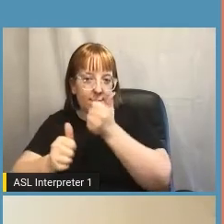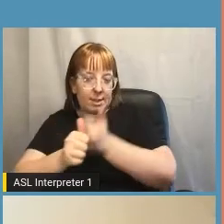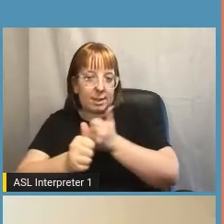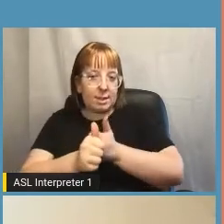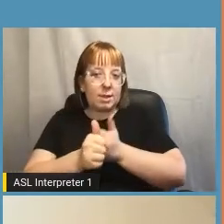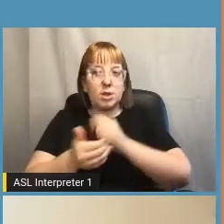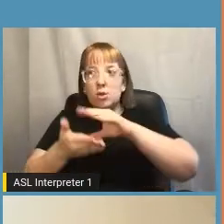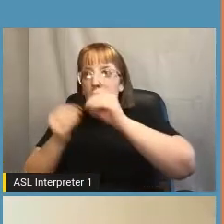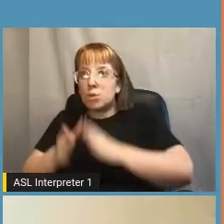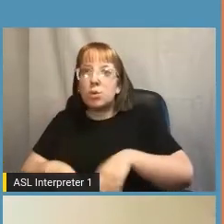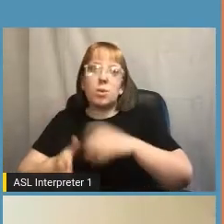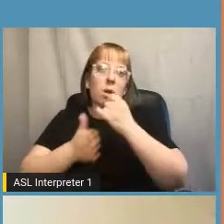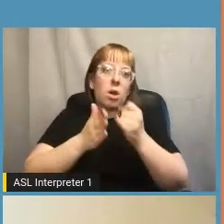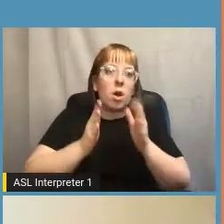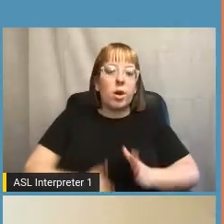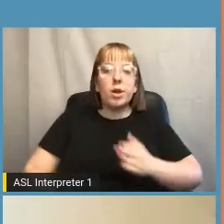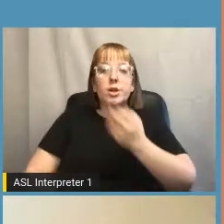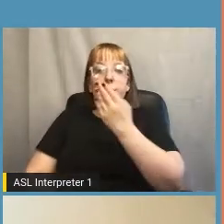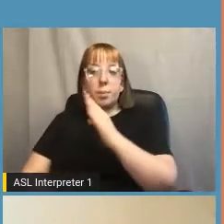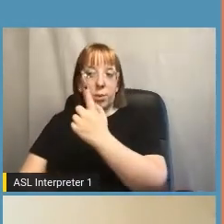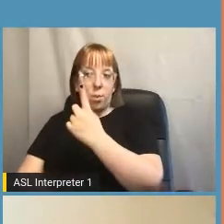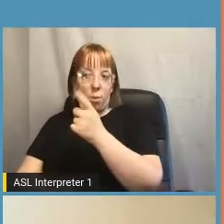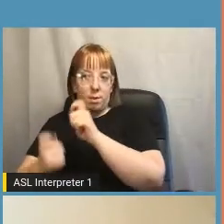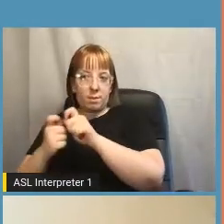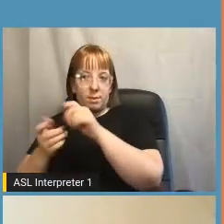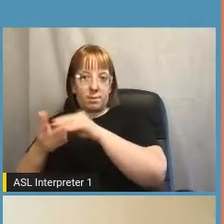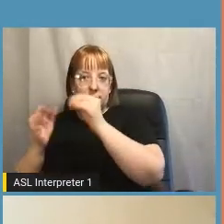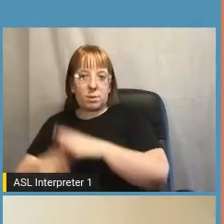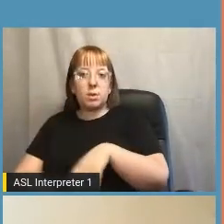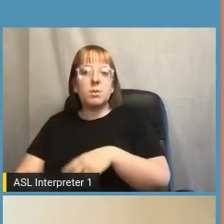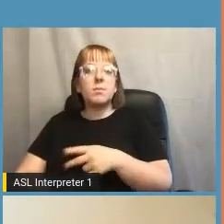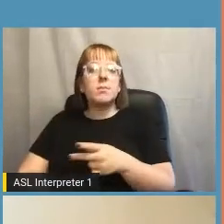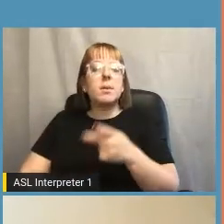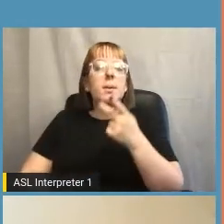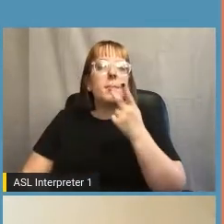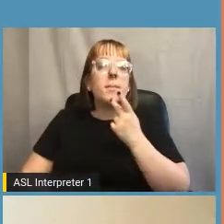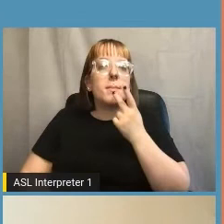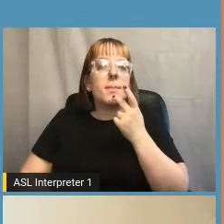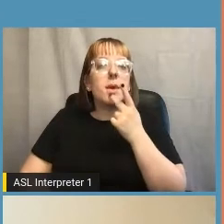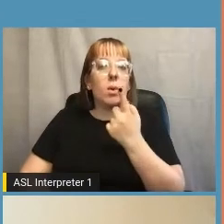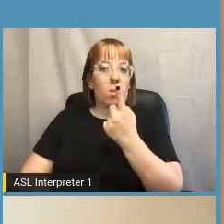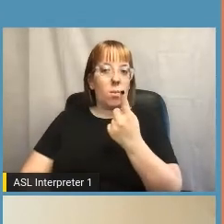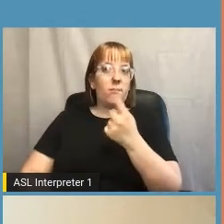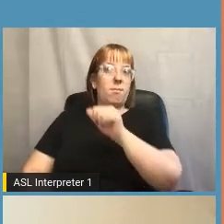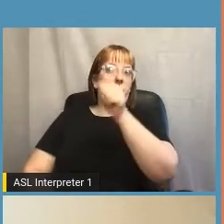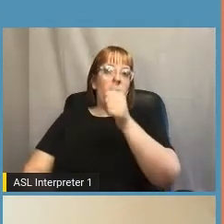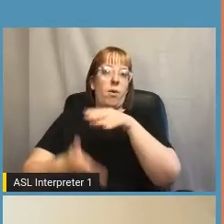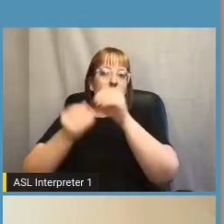so the blue is one student the pink color or salmon color is another student and so on and then